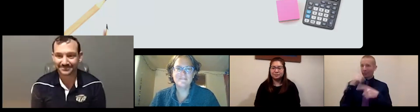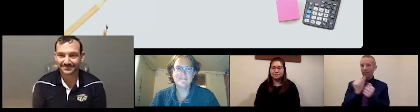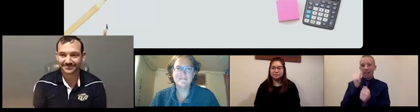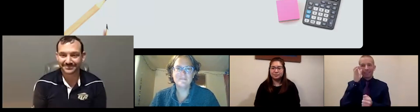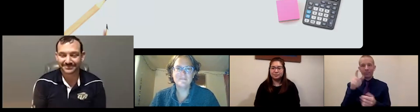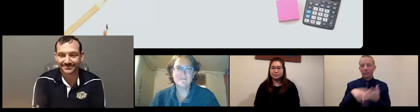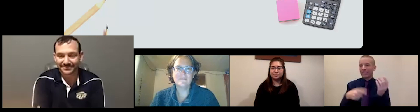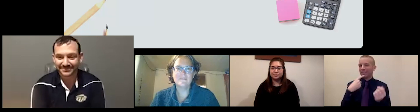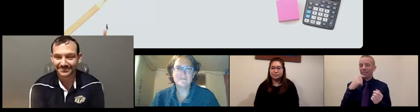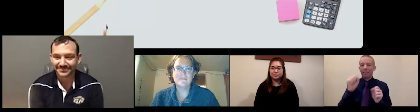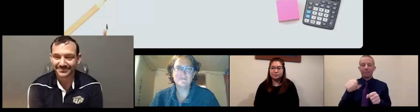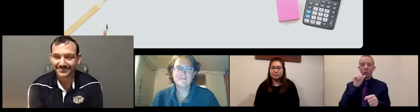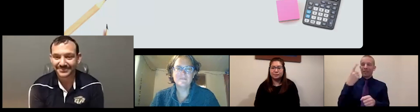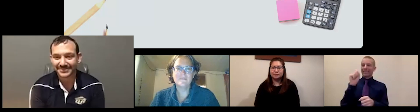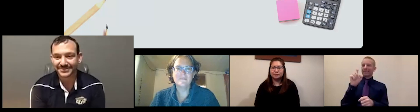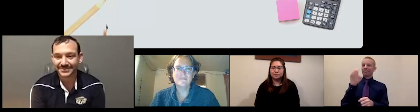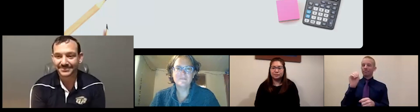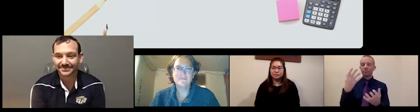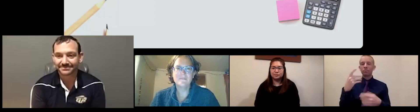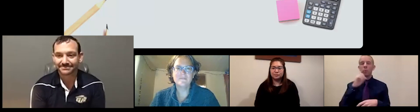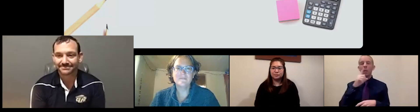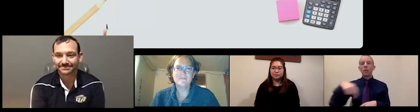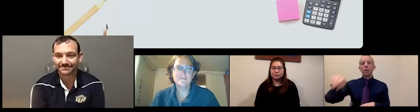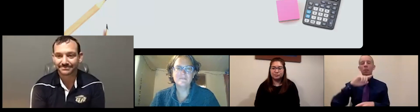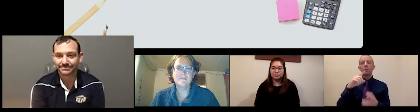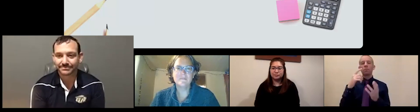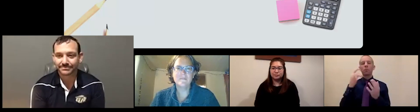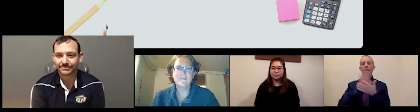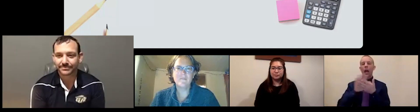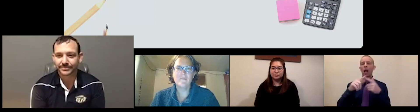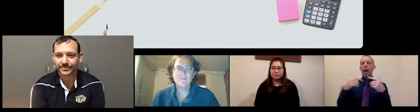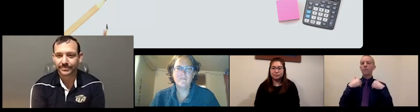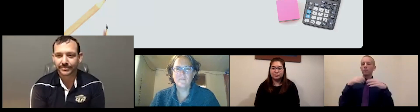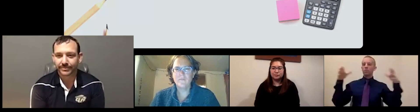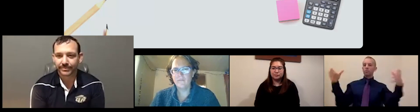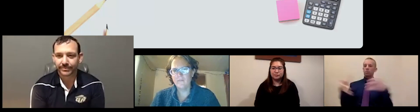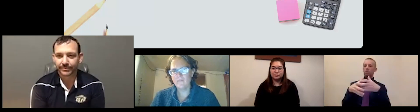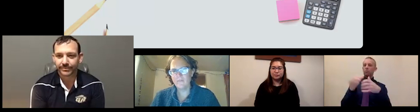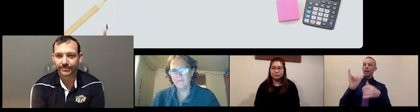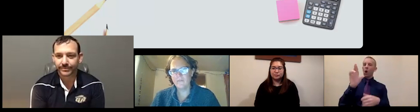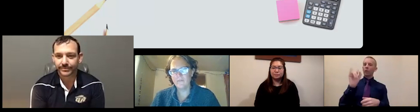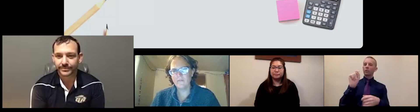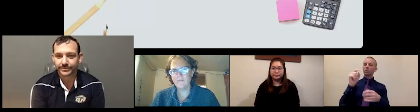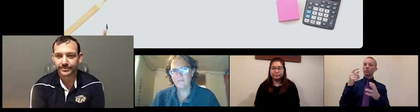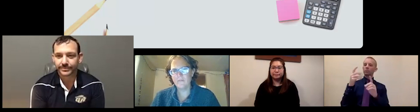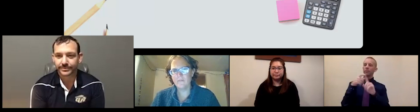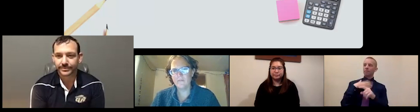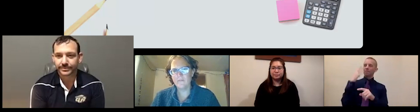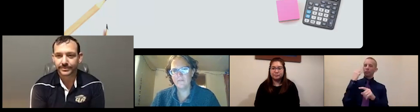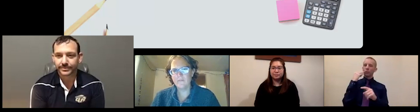I agree with what Alicia said, it doesn’t have to be just STEM related. Really, it’s nice to have a constant group. Like from my experience at RIT, those of us who were in